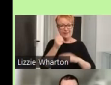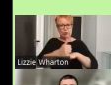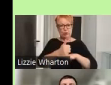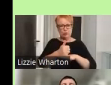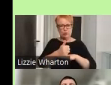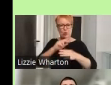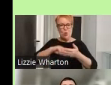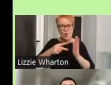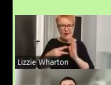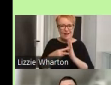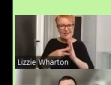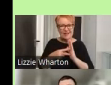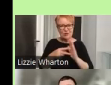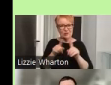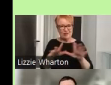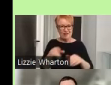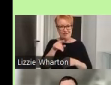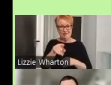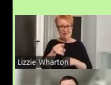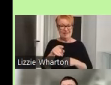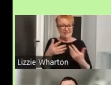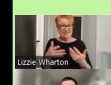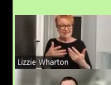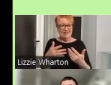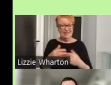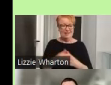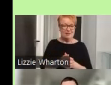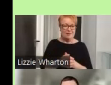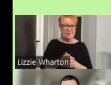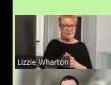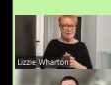you know, in these preexisting structures, but still independent,